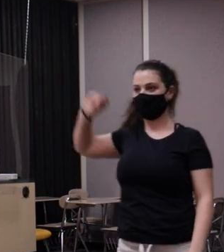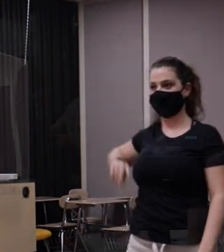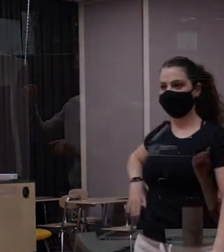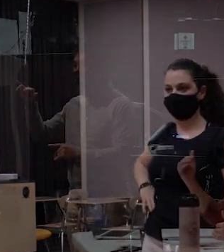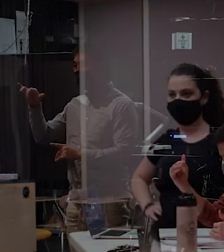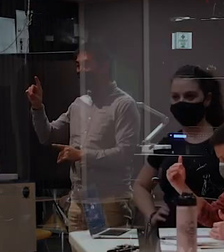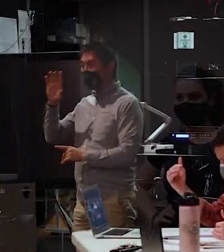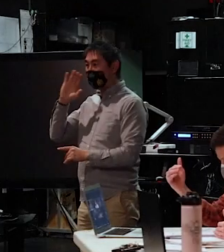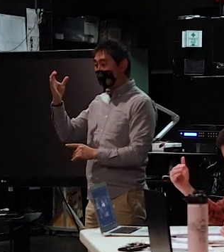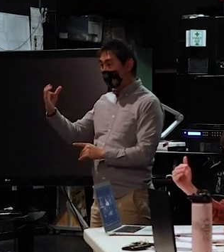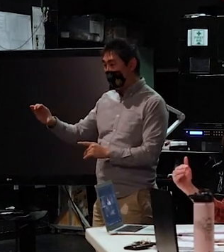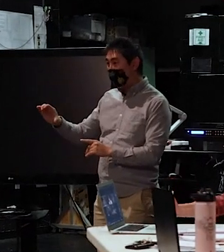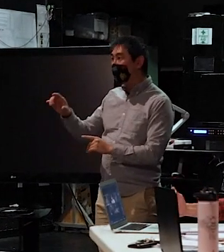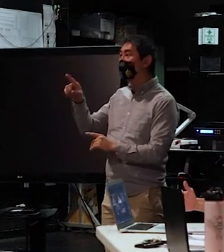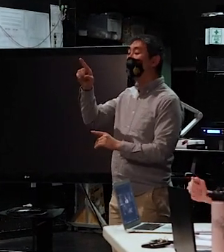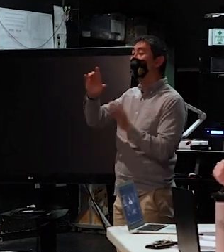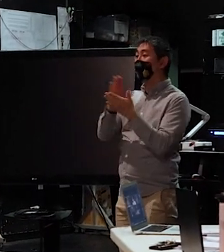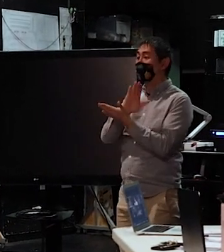I am worried about some of the technical aspects.